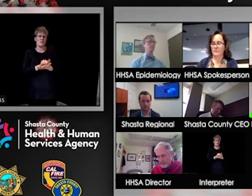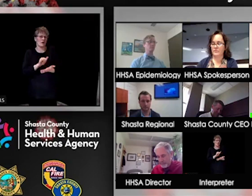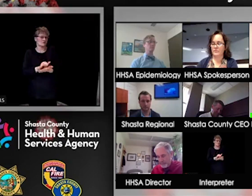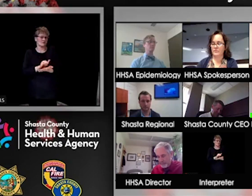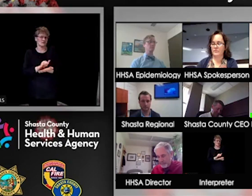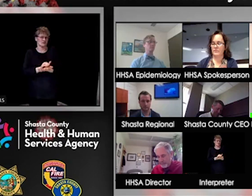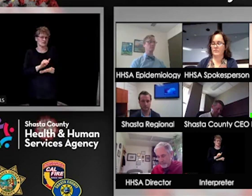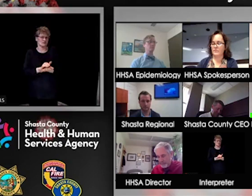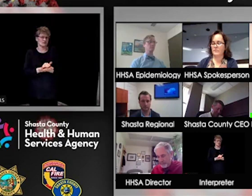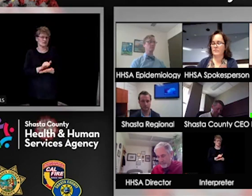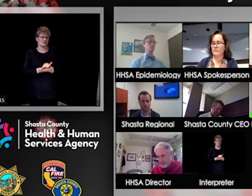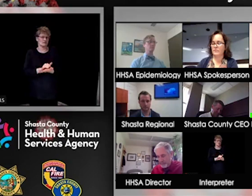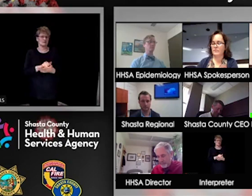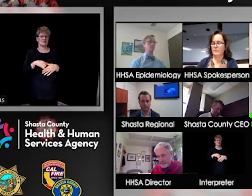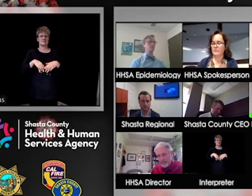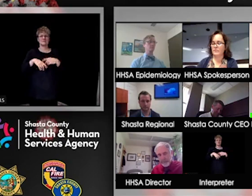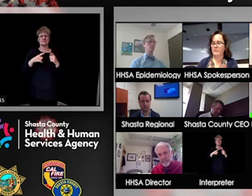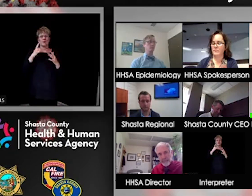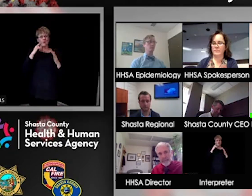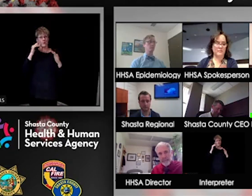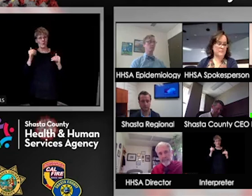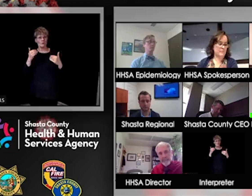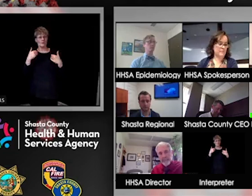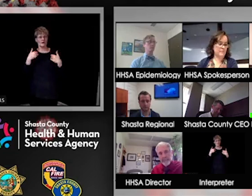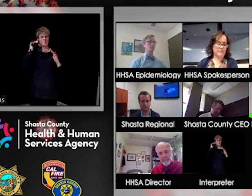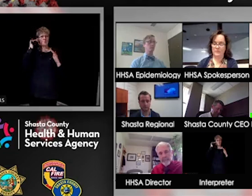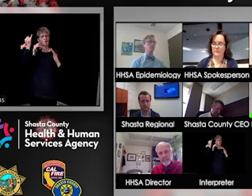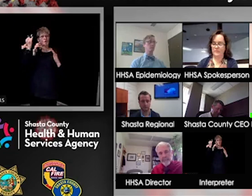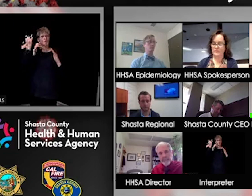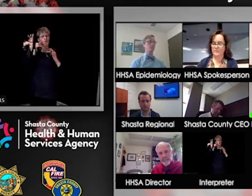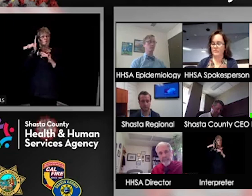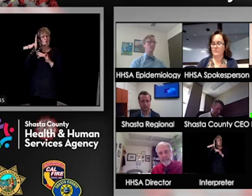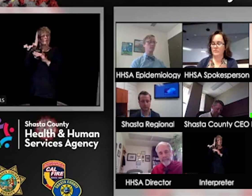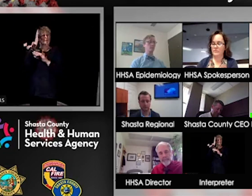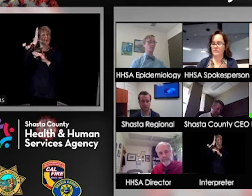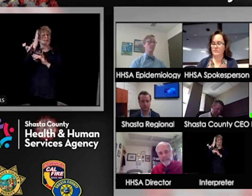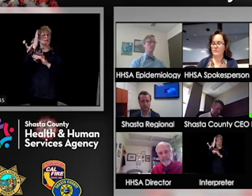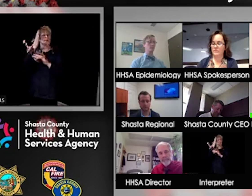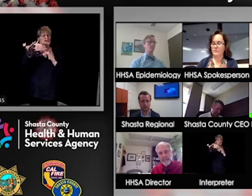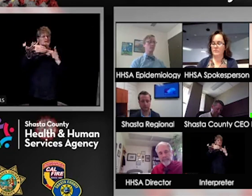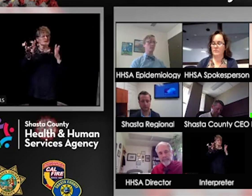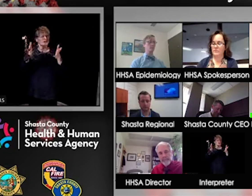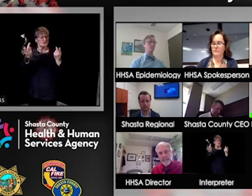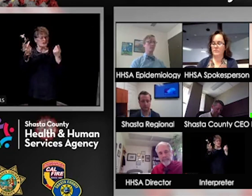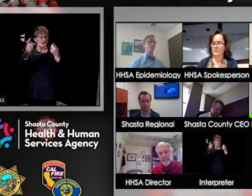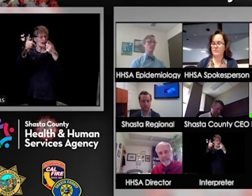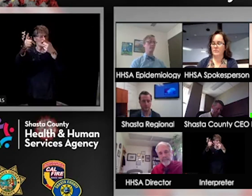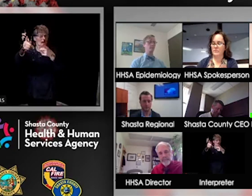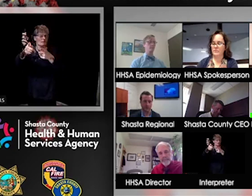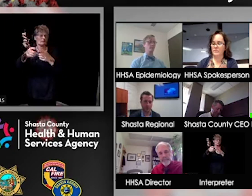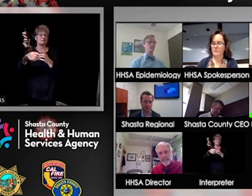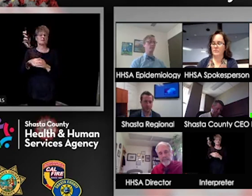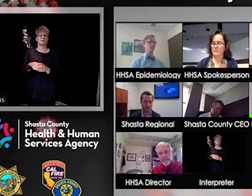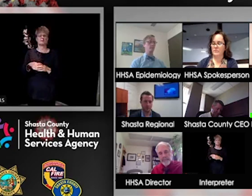until we have a vaccine, until we have enough community immunity to prevent disease spread,